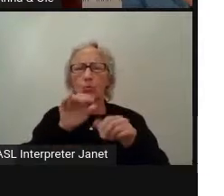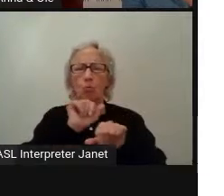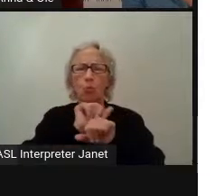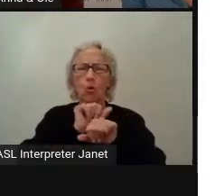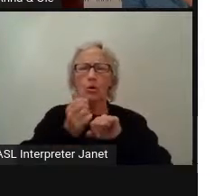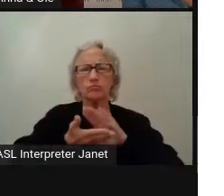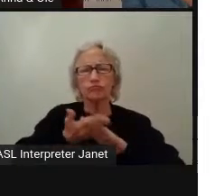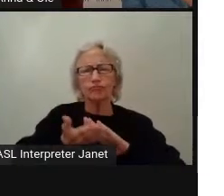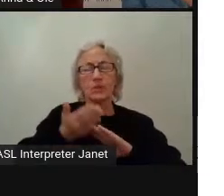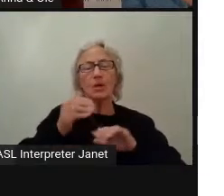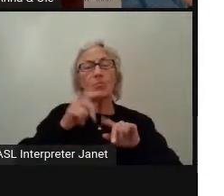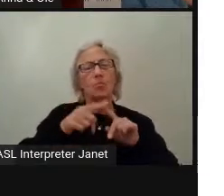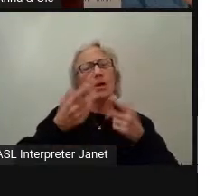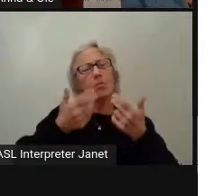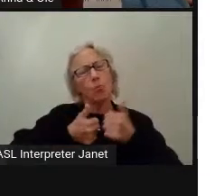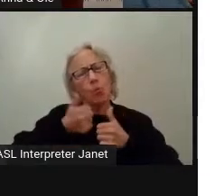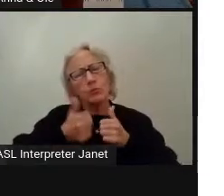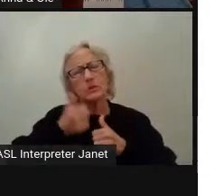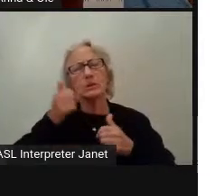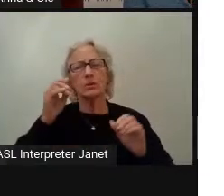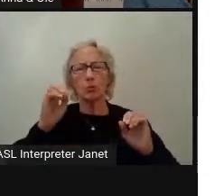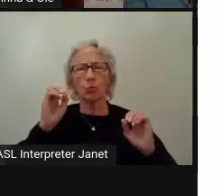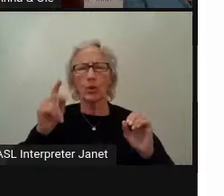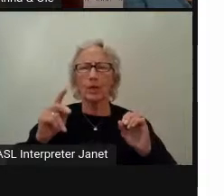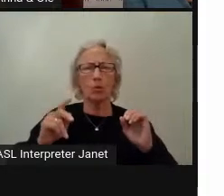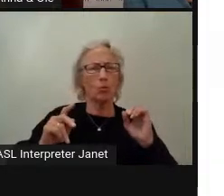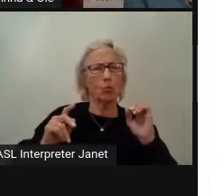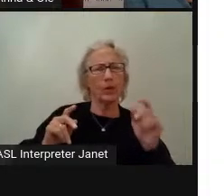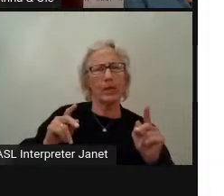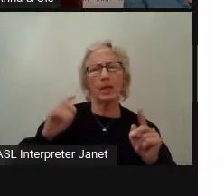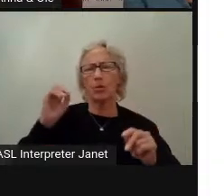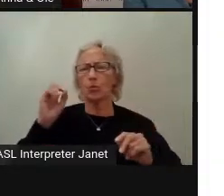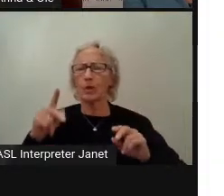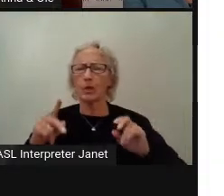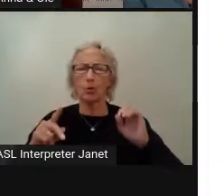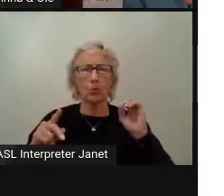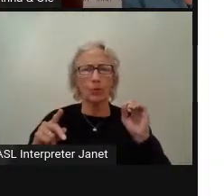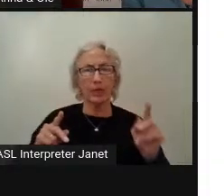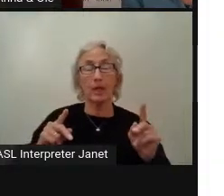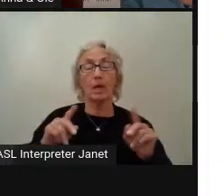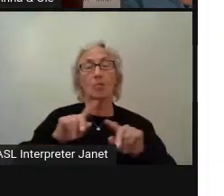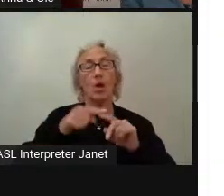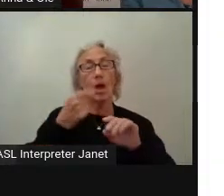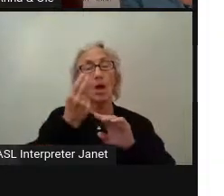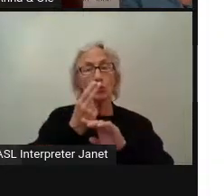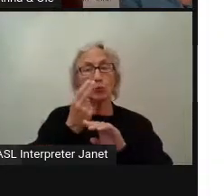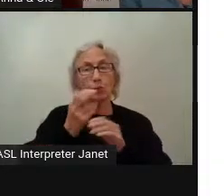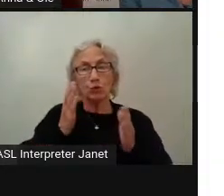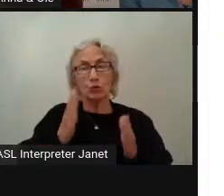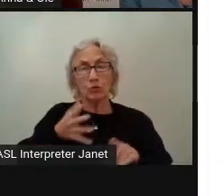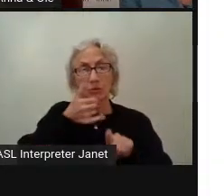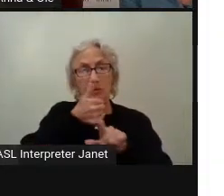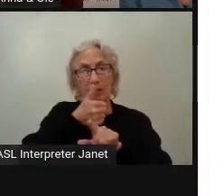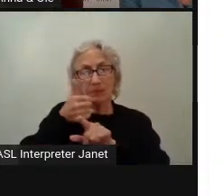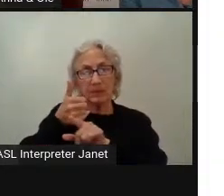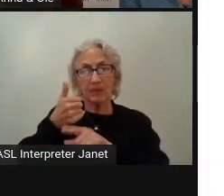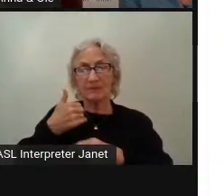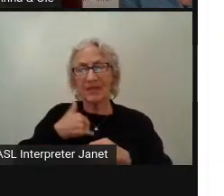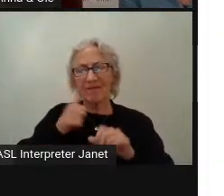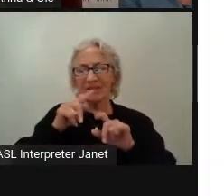different, they complied to the comply to the same things. There are some differences when it comes to which area attributes and so on they conform to but more or less they are okay. All of these.